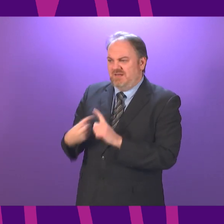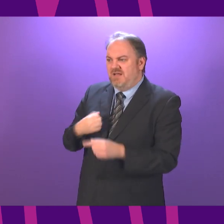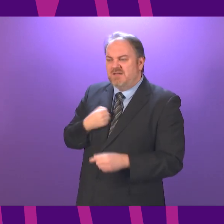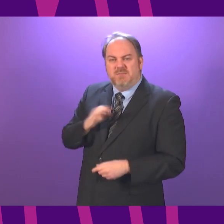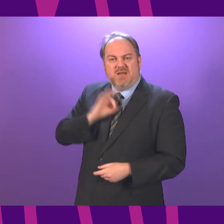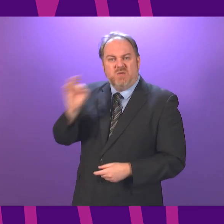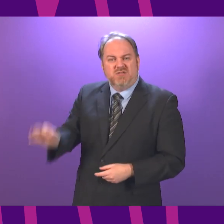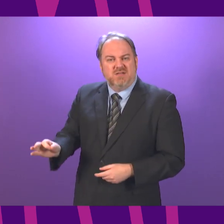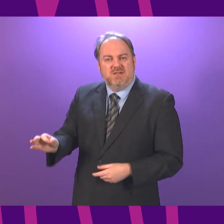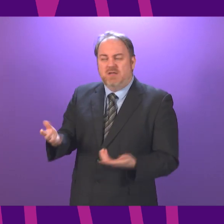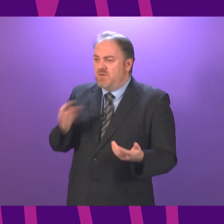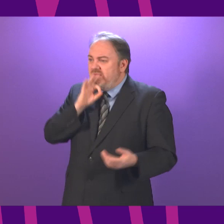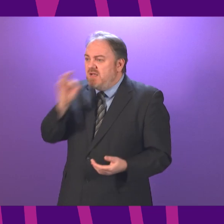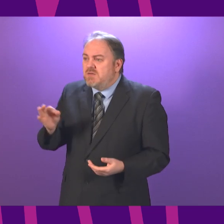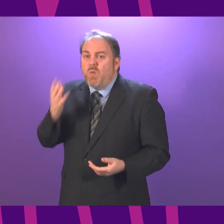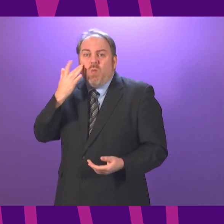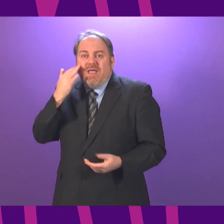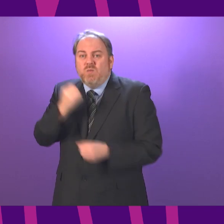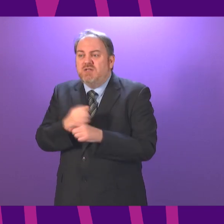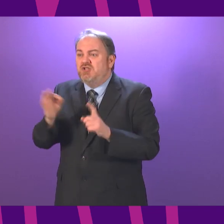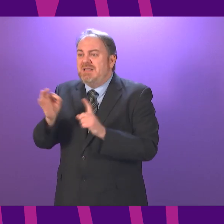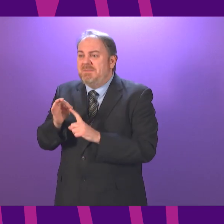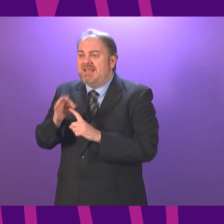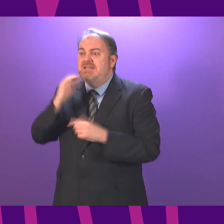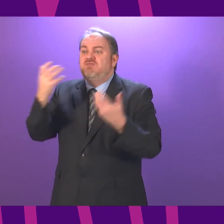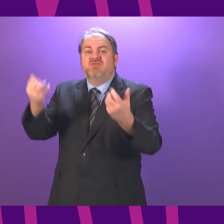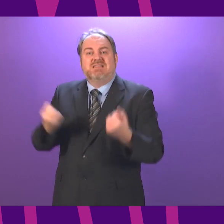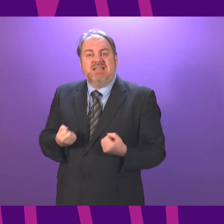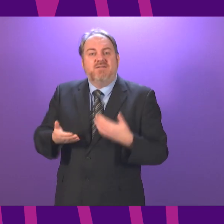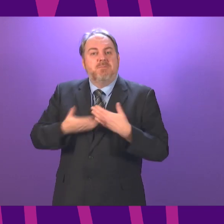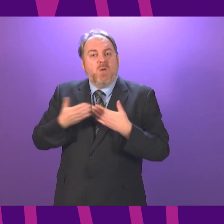the supplies that they need to accelerate the pace and got no answer, and I have just asked